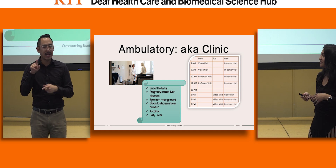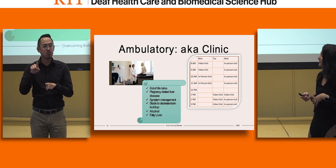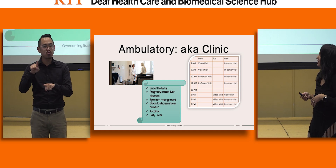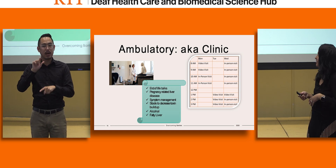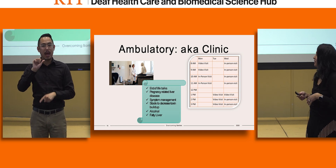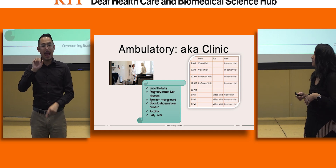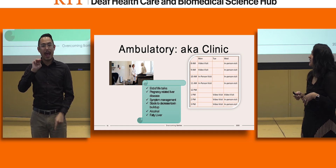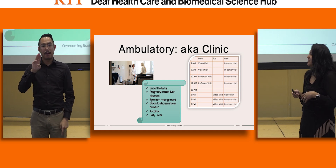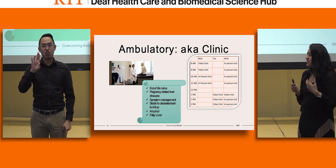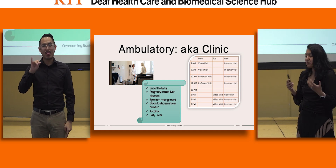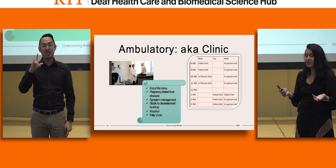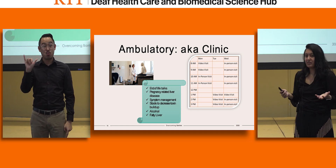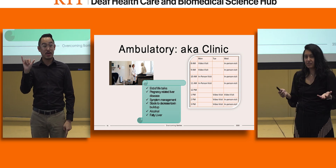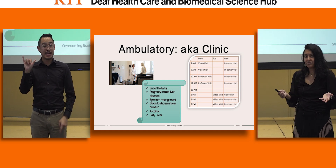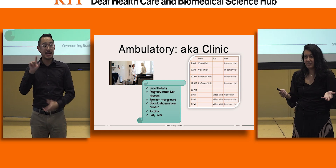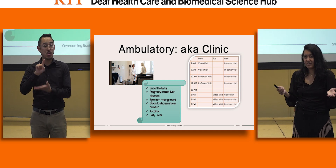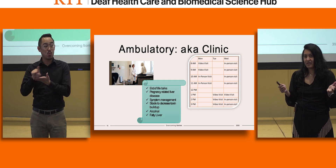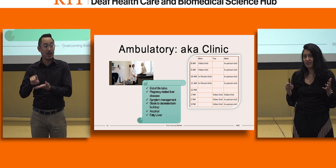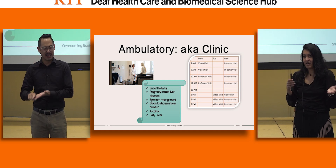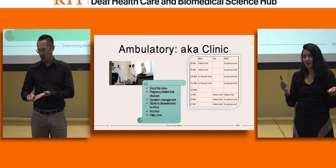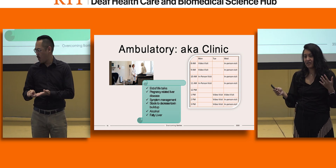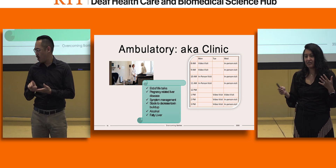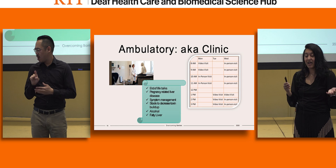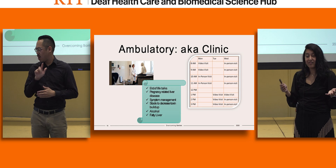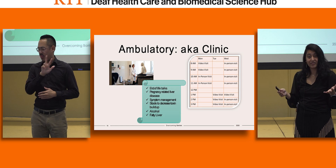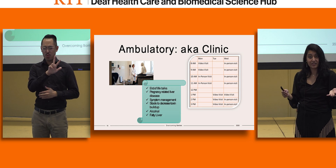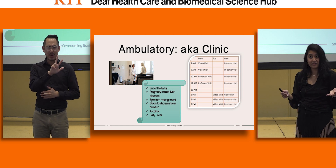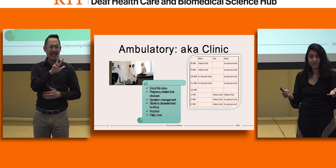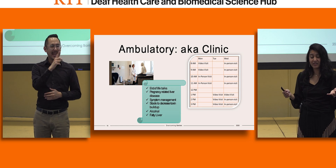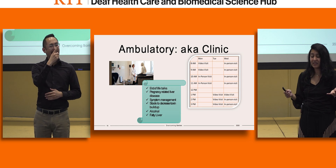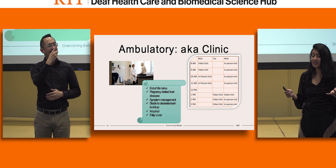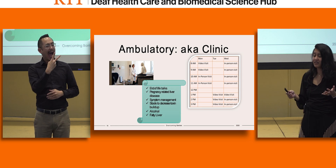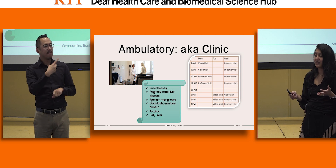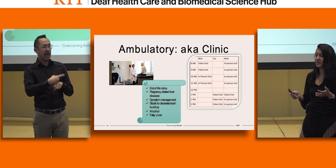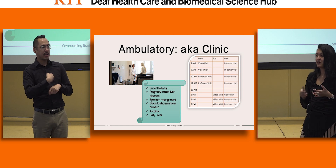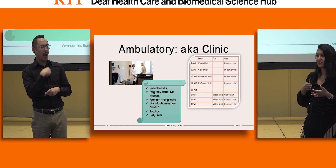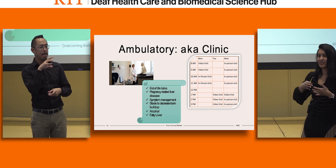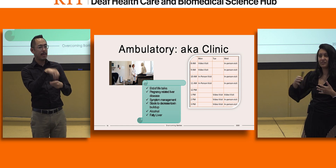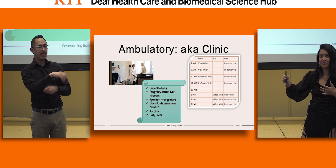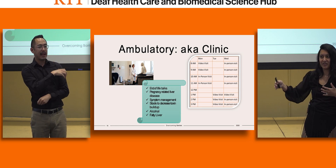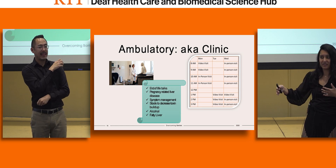And so, typically, three half-days of clinic, and then the rest of the week